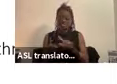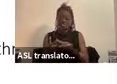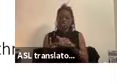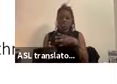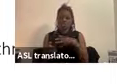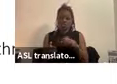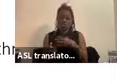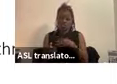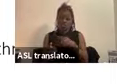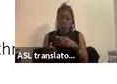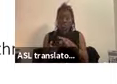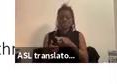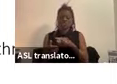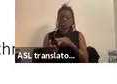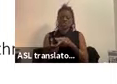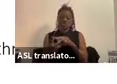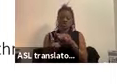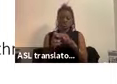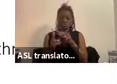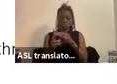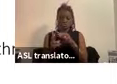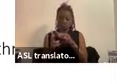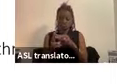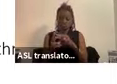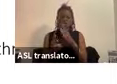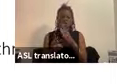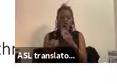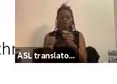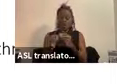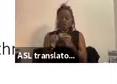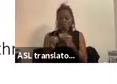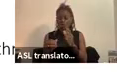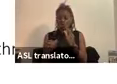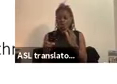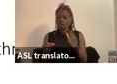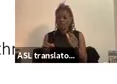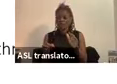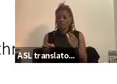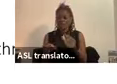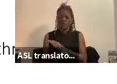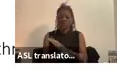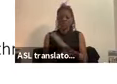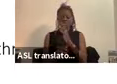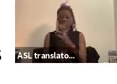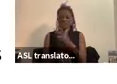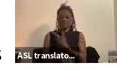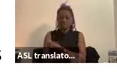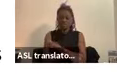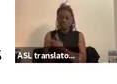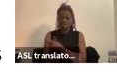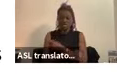Again, these groups are more fully vaccinated for some of the other racial ethnic groups in our community.